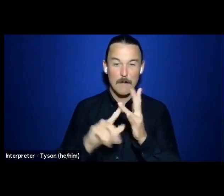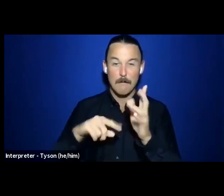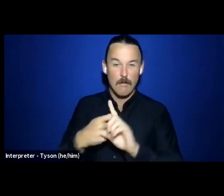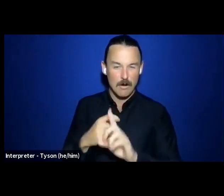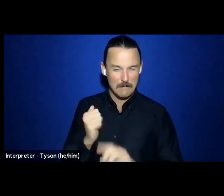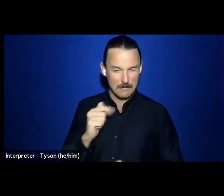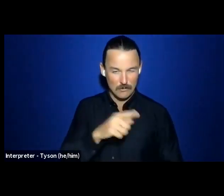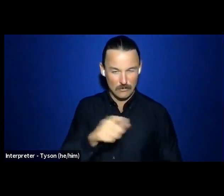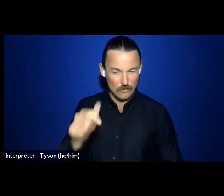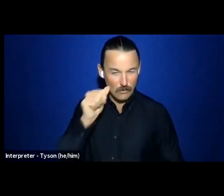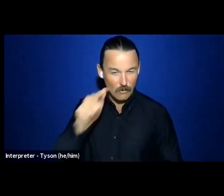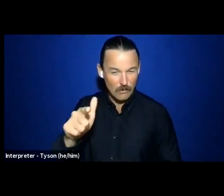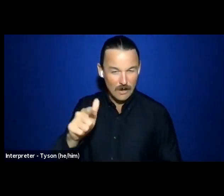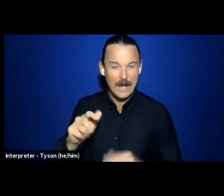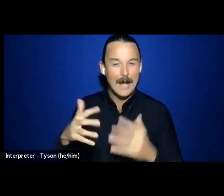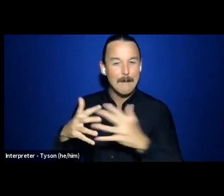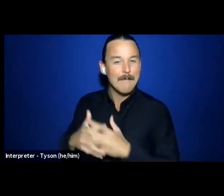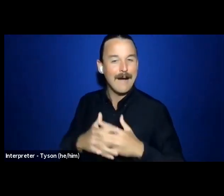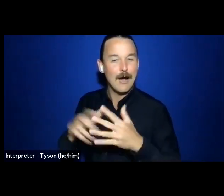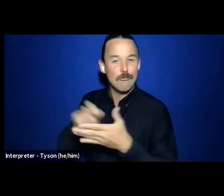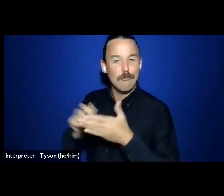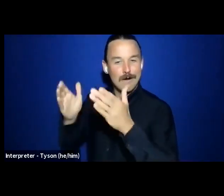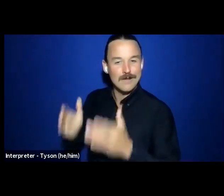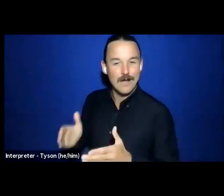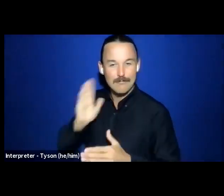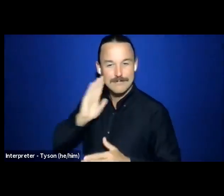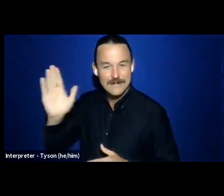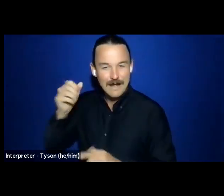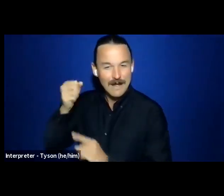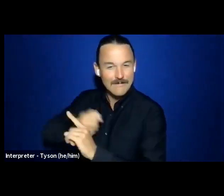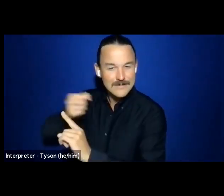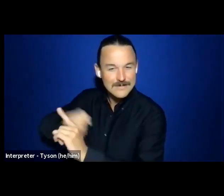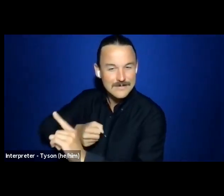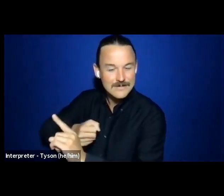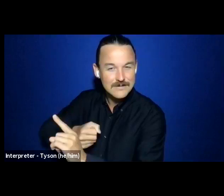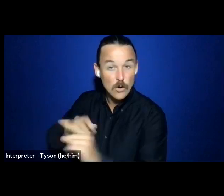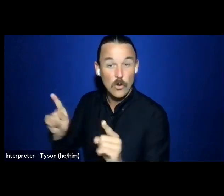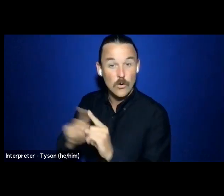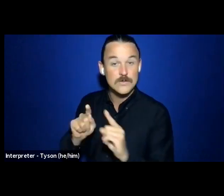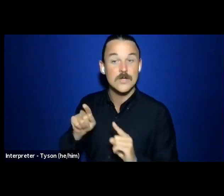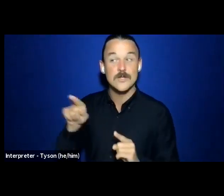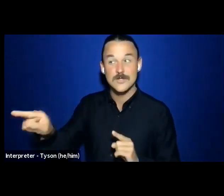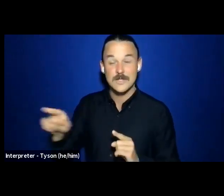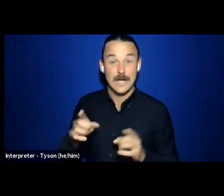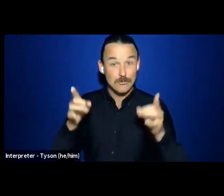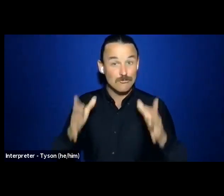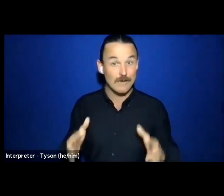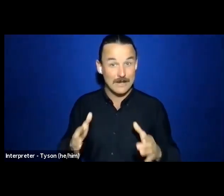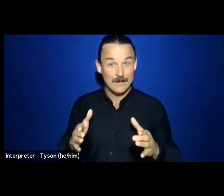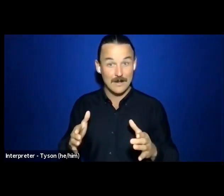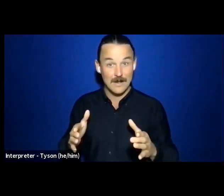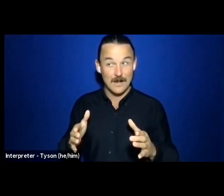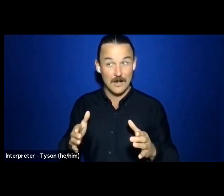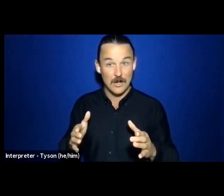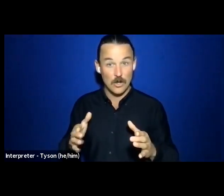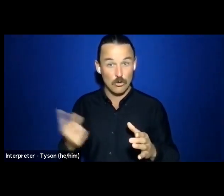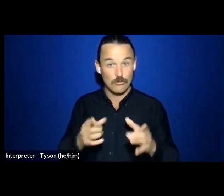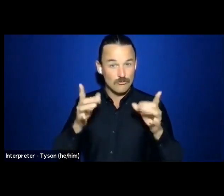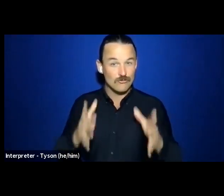Janet Mock you Janet Mock, you might know her. The American writer. presenter presenter and activist presenter and activist, there's also one of the key creatives and directors behind the multi